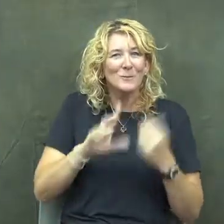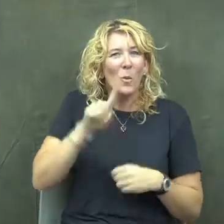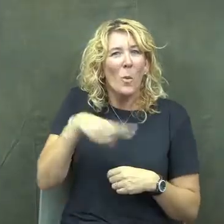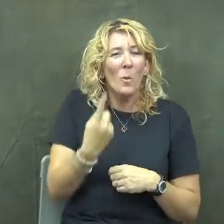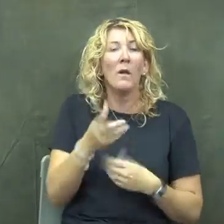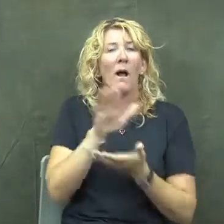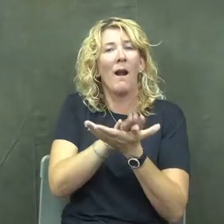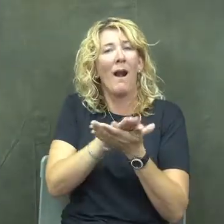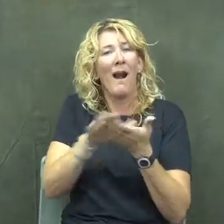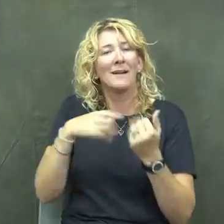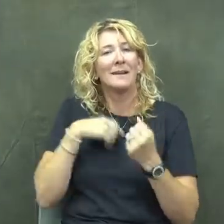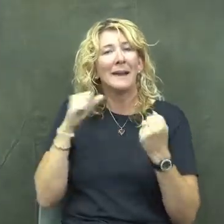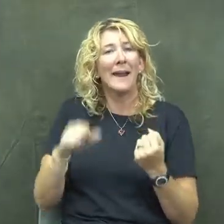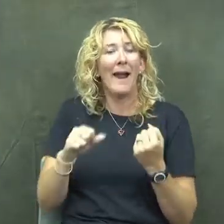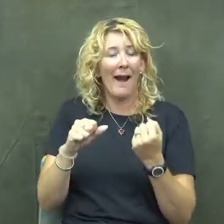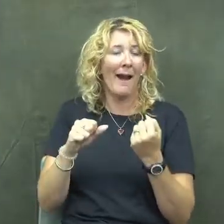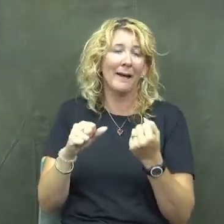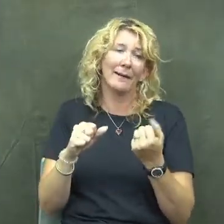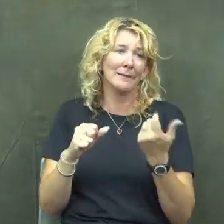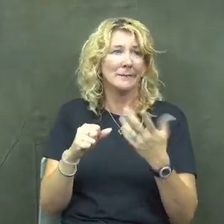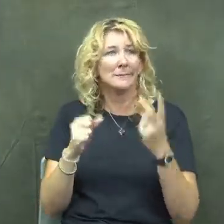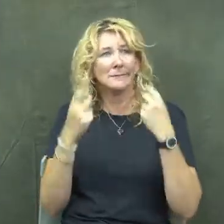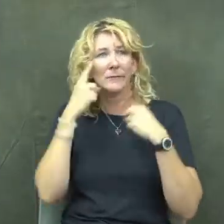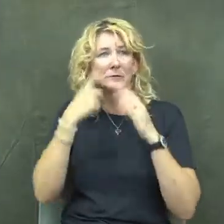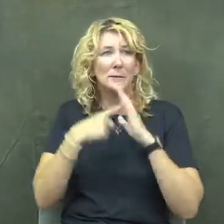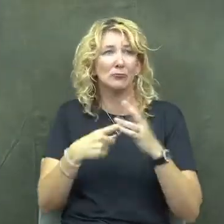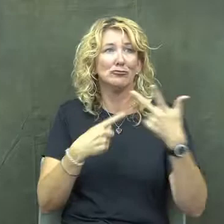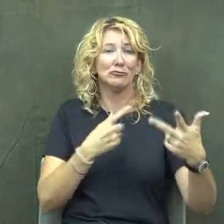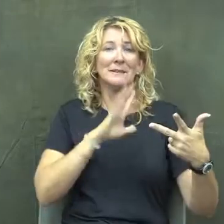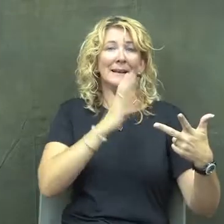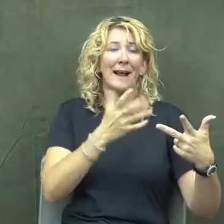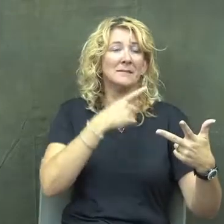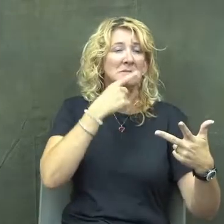They had some classes that were all deaf classes.